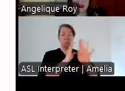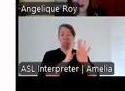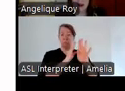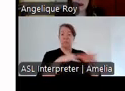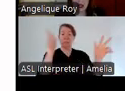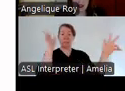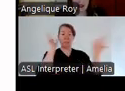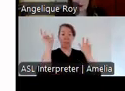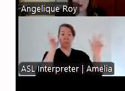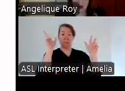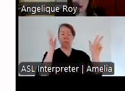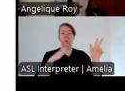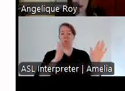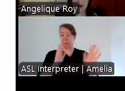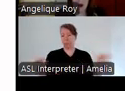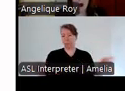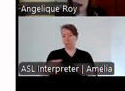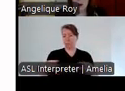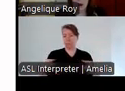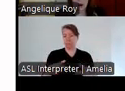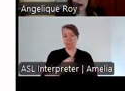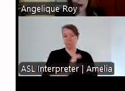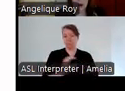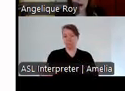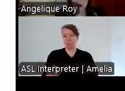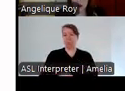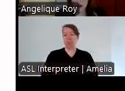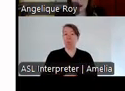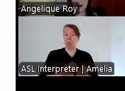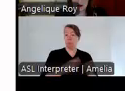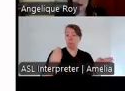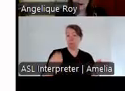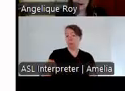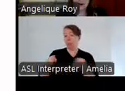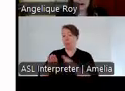and includes any type of captions, open or closed, or subtitles.